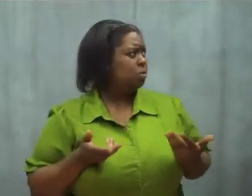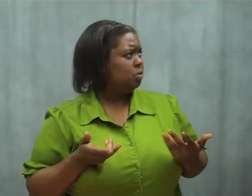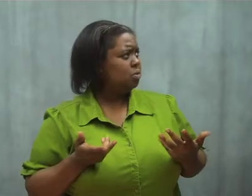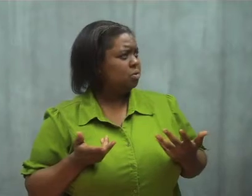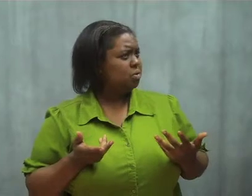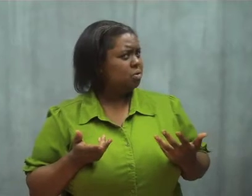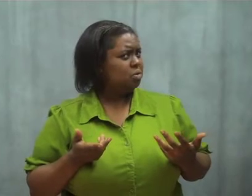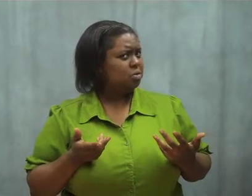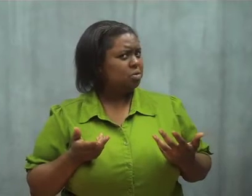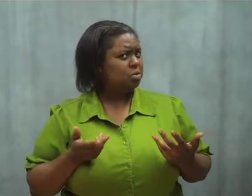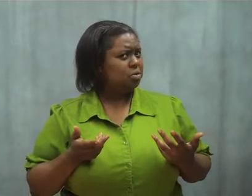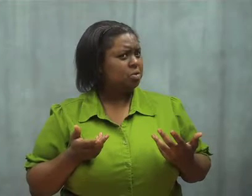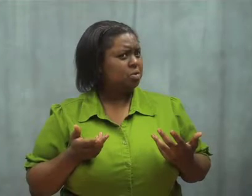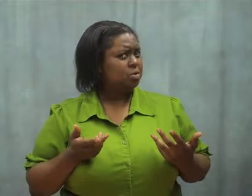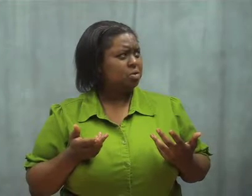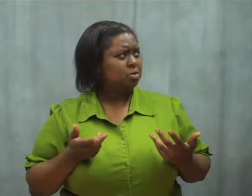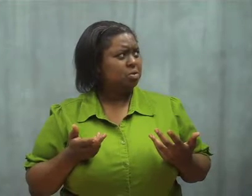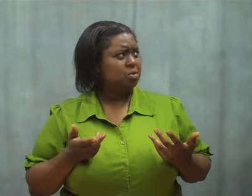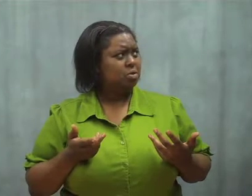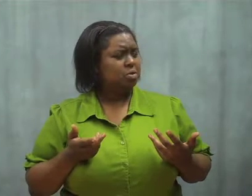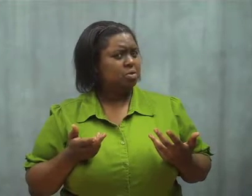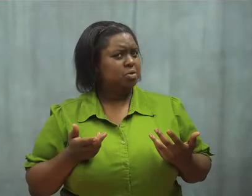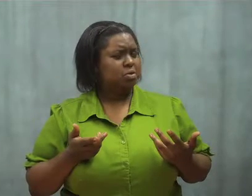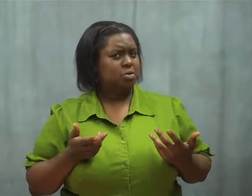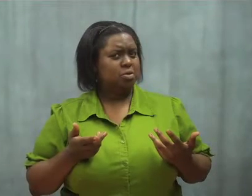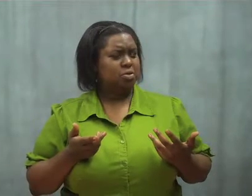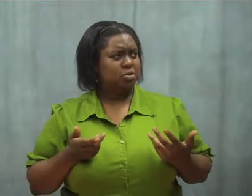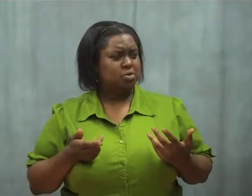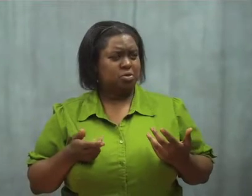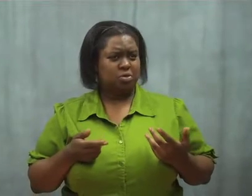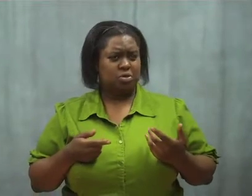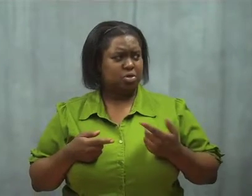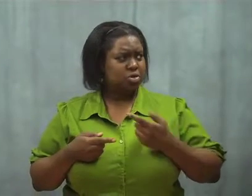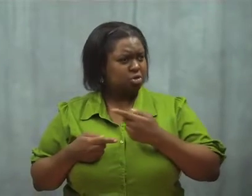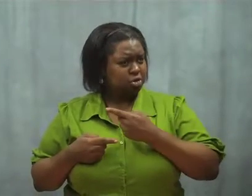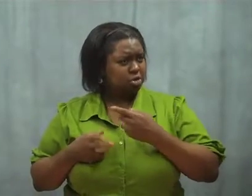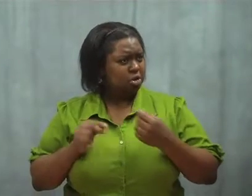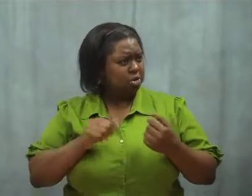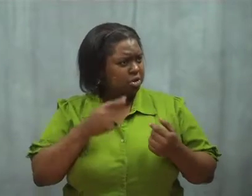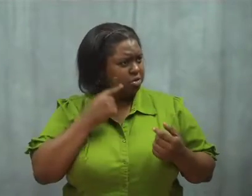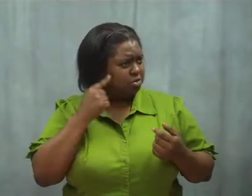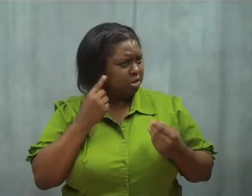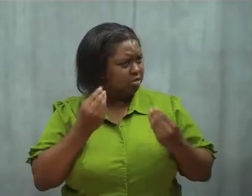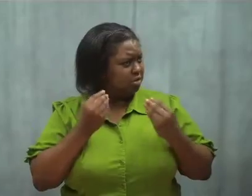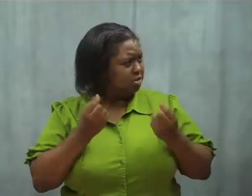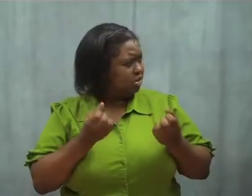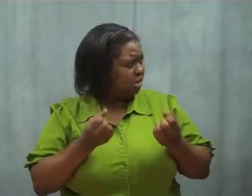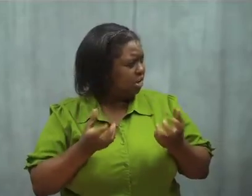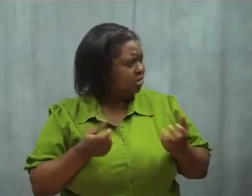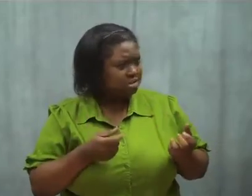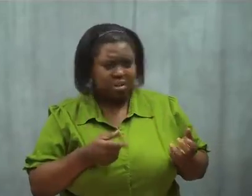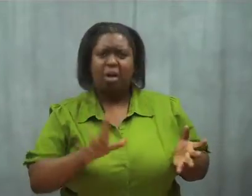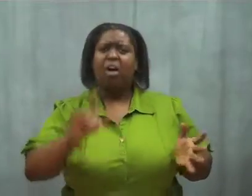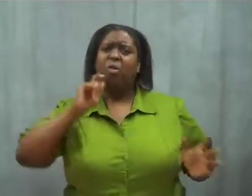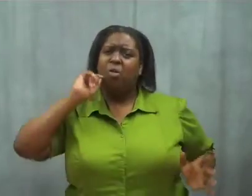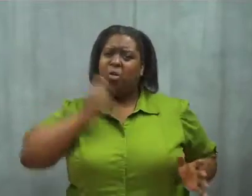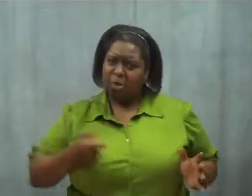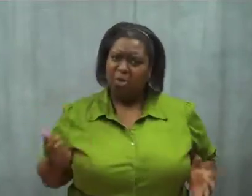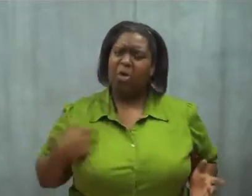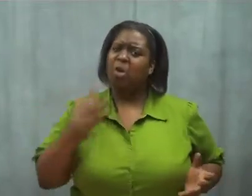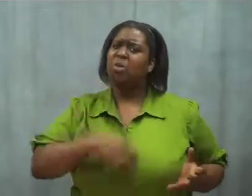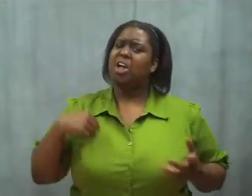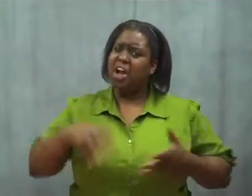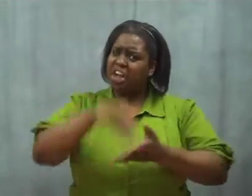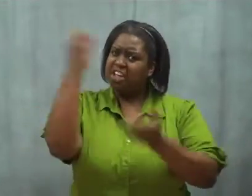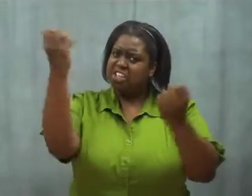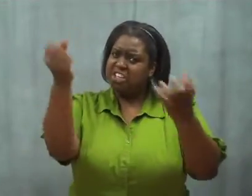My friend said, "She and other deaf people taught me."